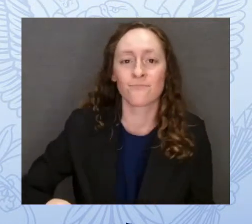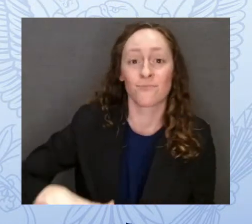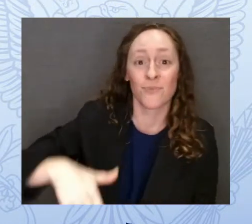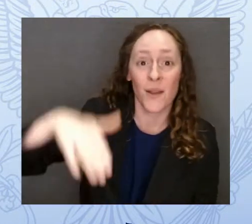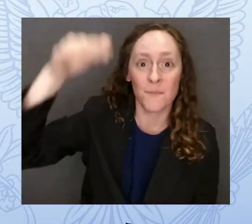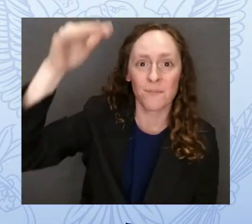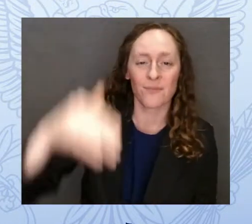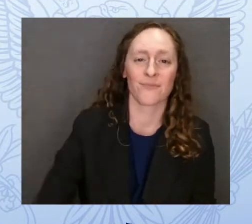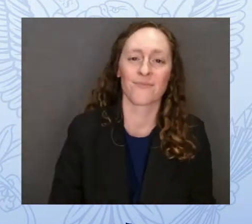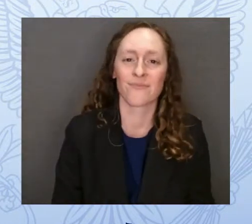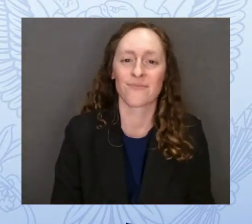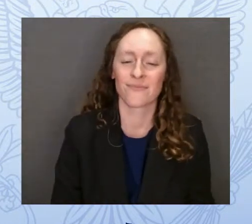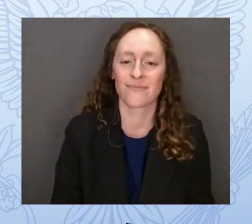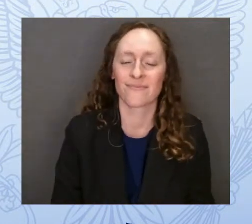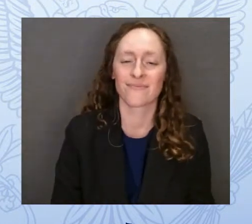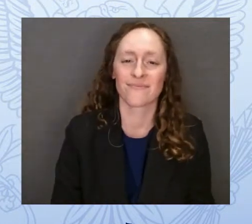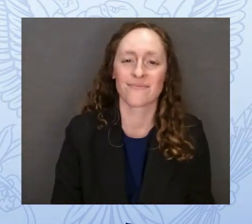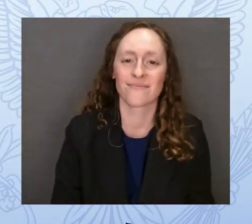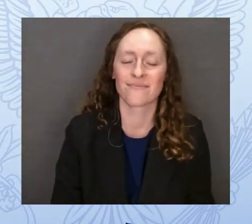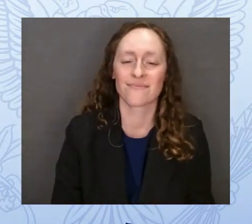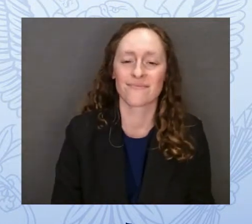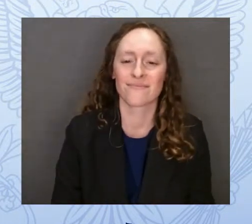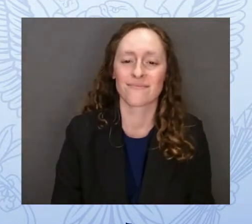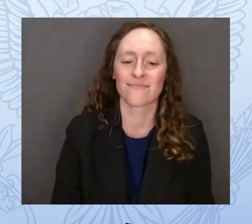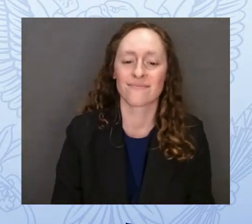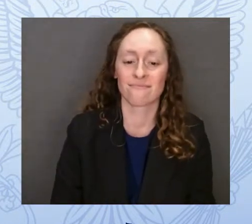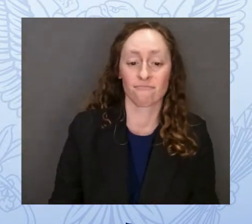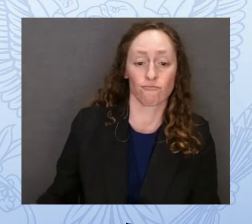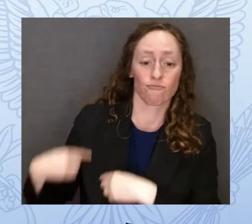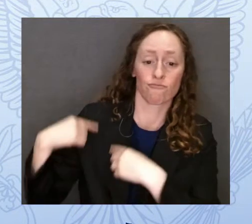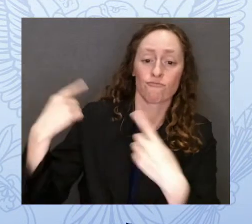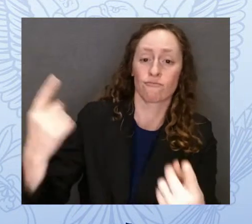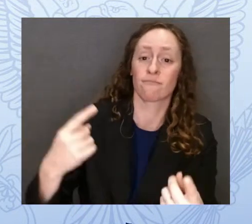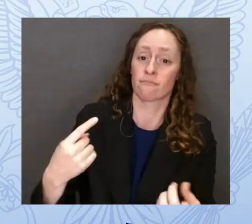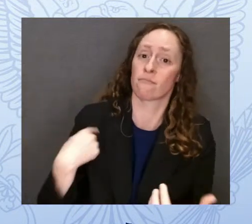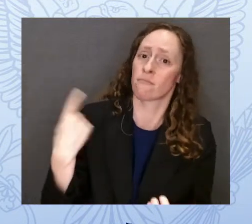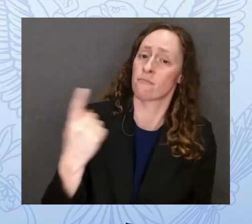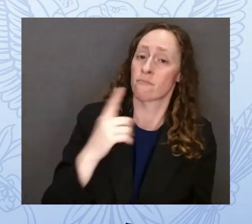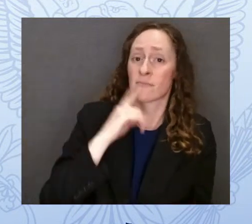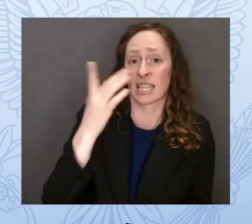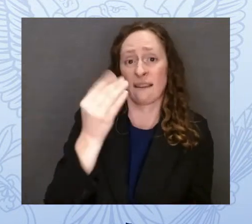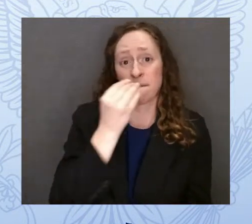that food has as an equalizer. A meal lovingly prepared and shared,